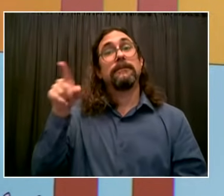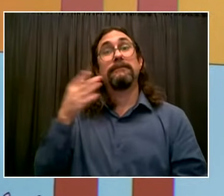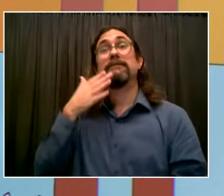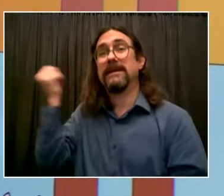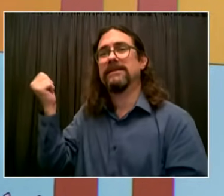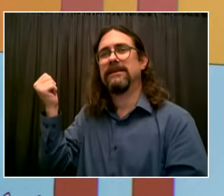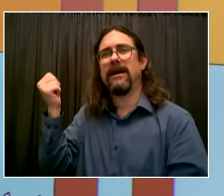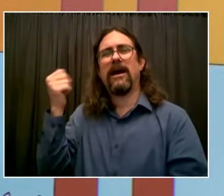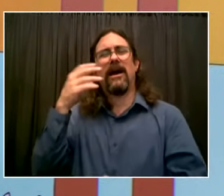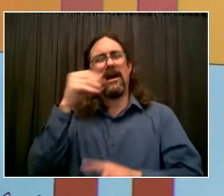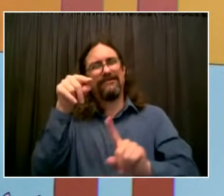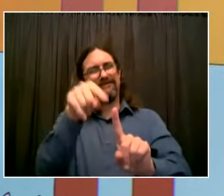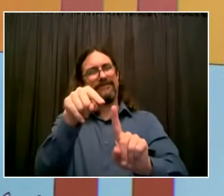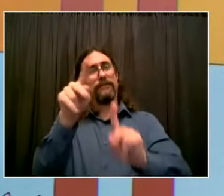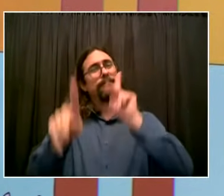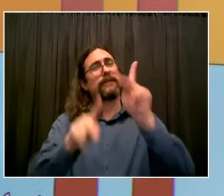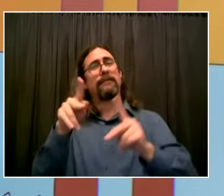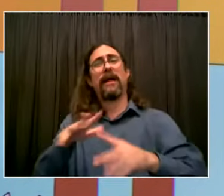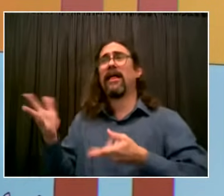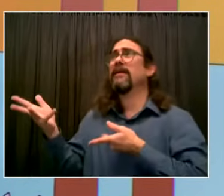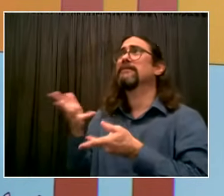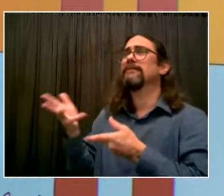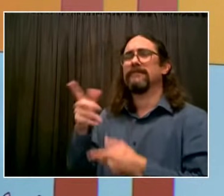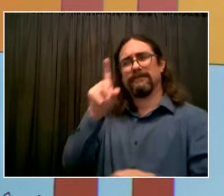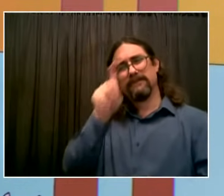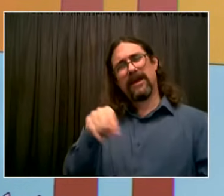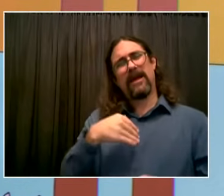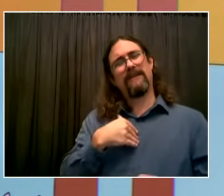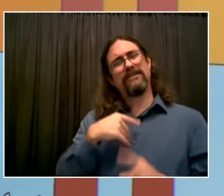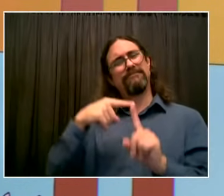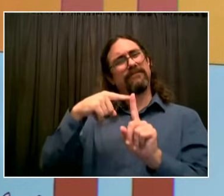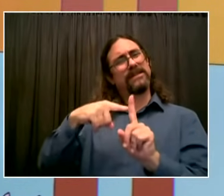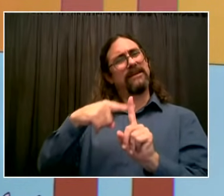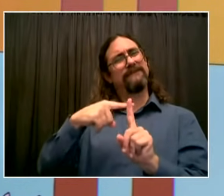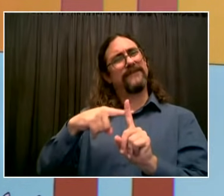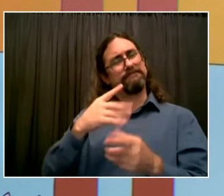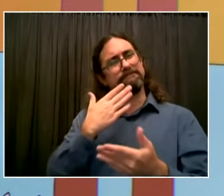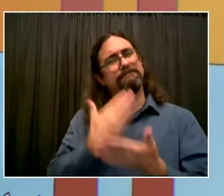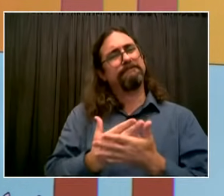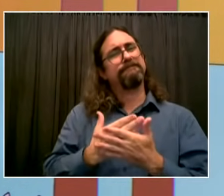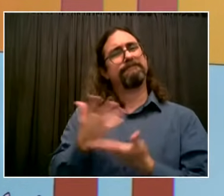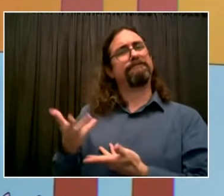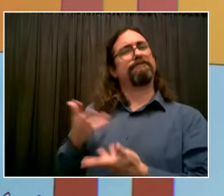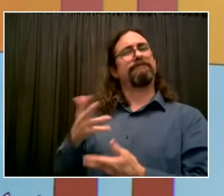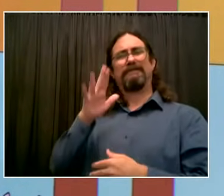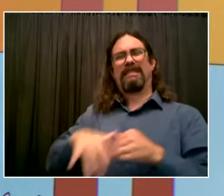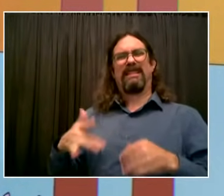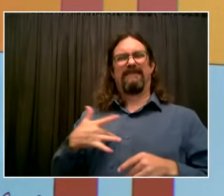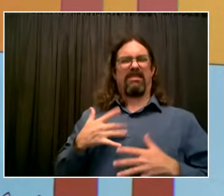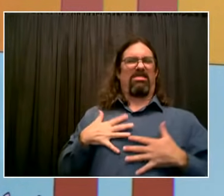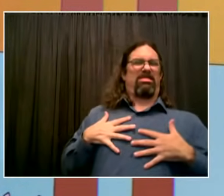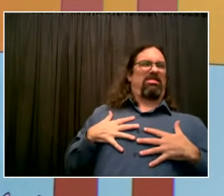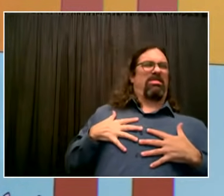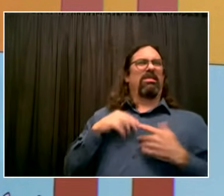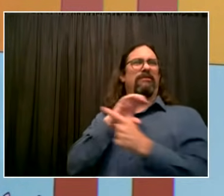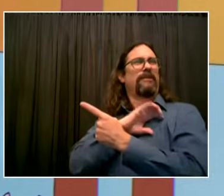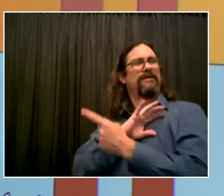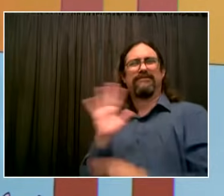POSITIVE EXPERIENCE. IT CAN BE DONE FOR SURE. WE ARE PUSHING THE SPECTRUM